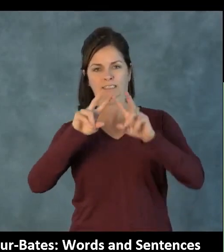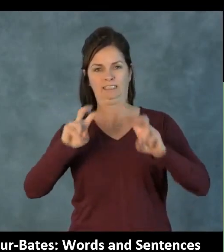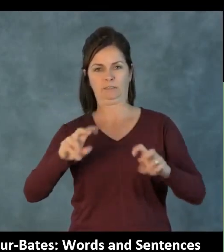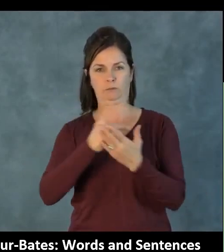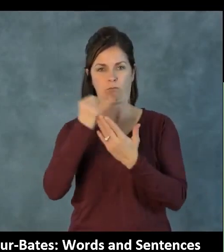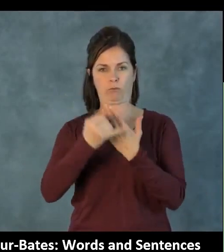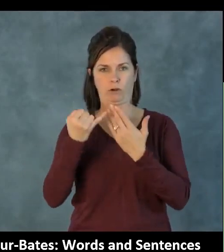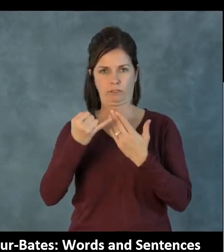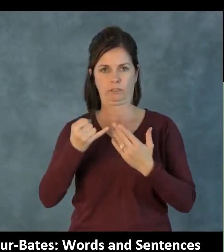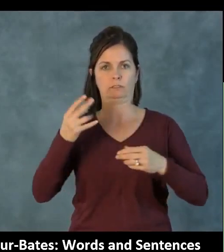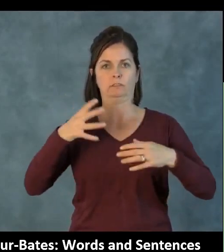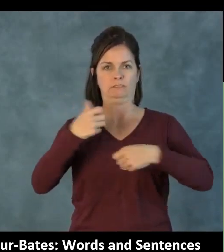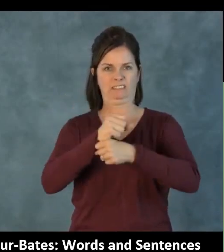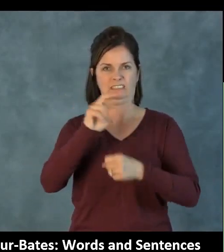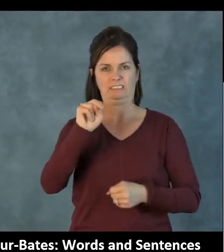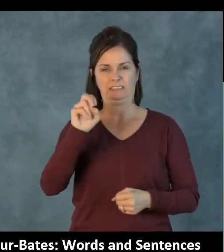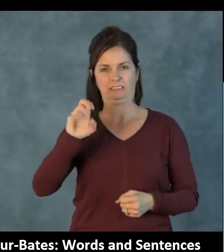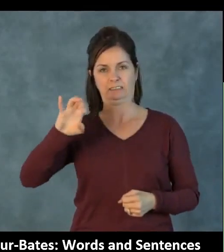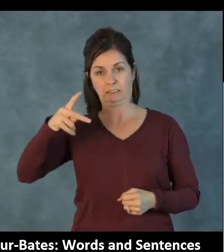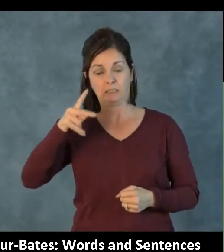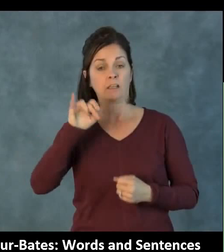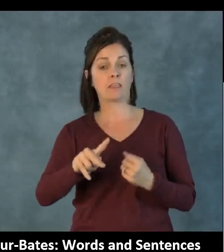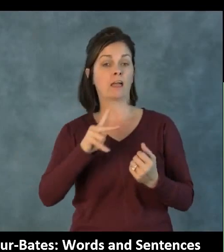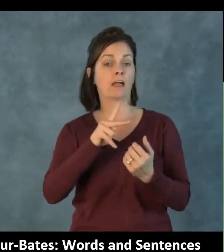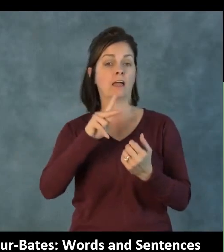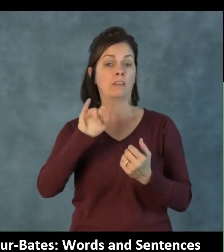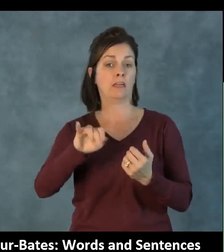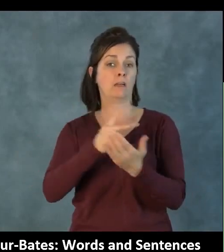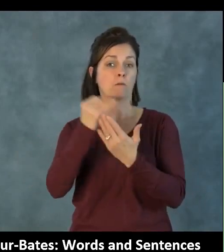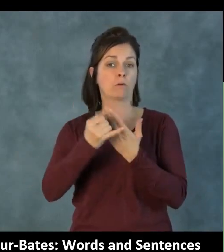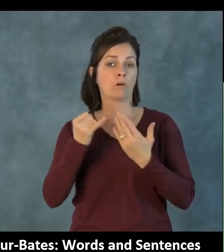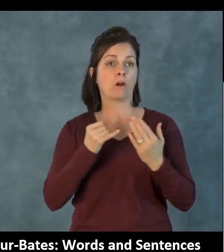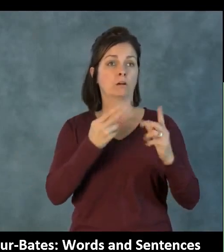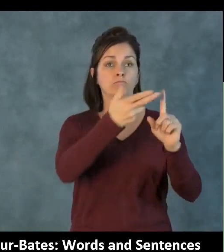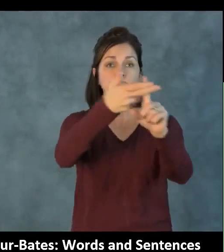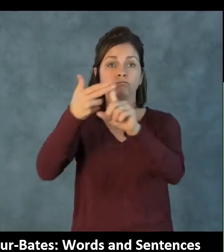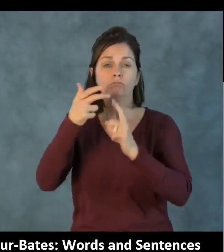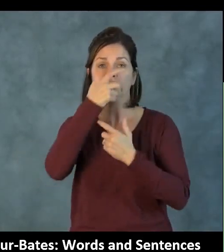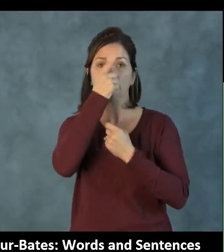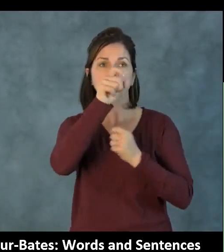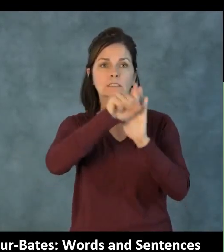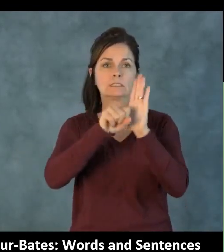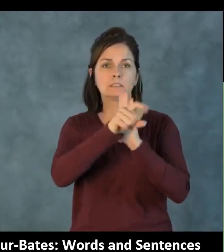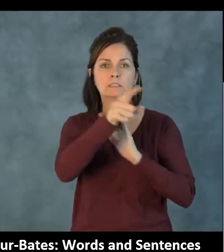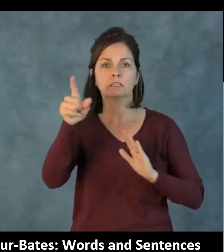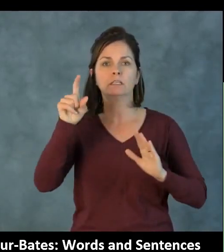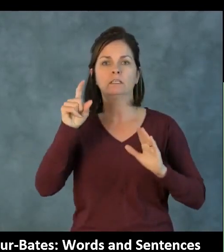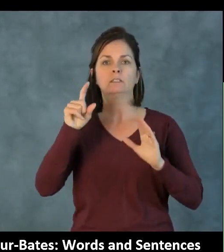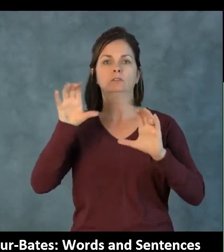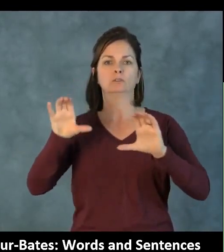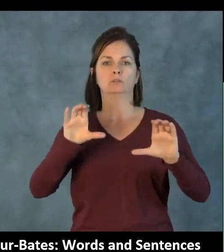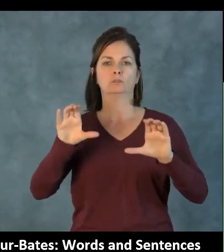In this project, we are assisting interested states in administering two developmental assessments.